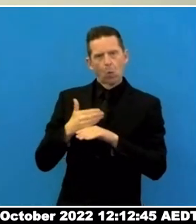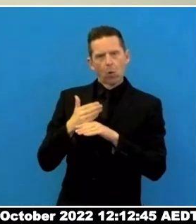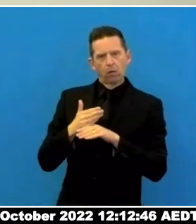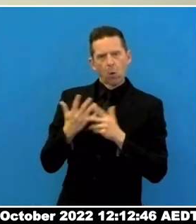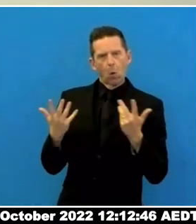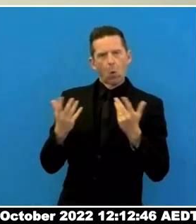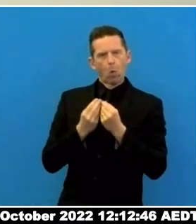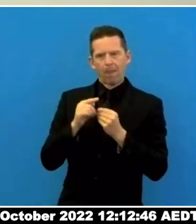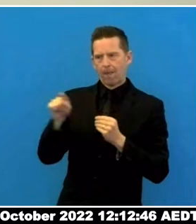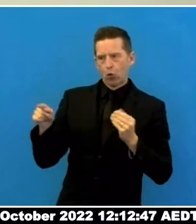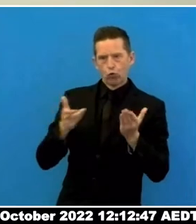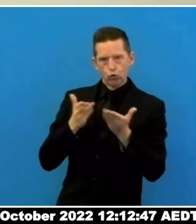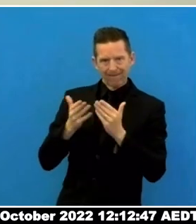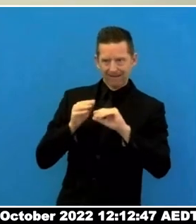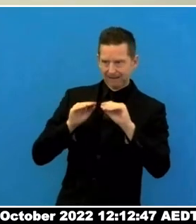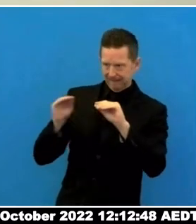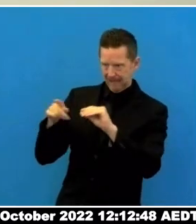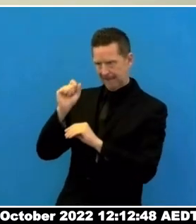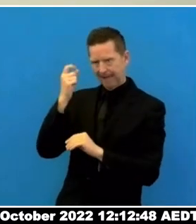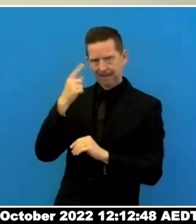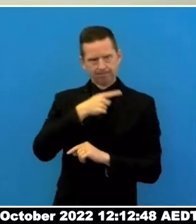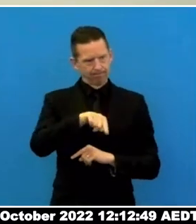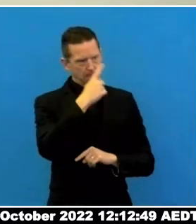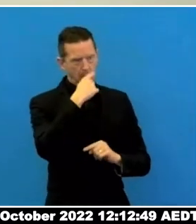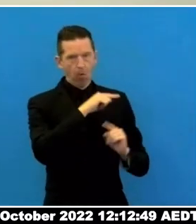to try and understand the barriers that people experience as well.